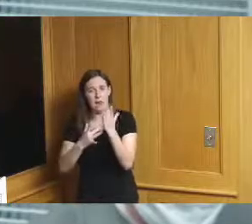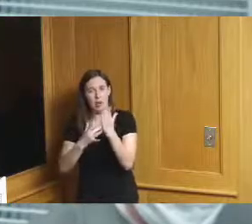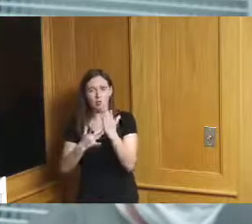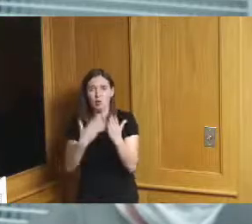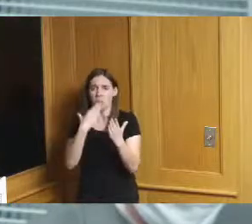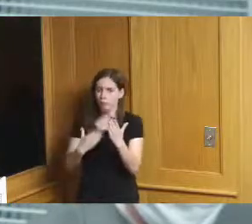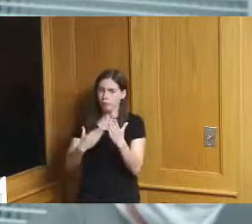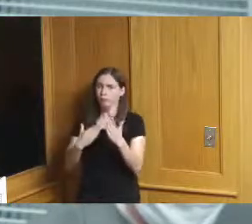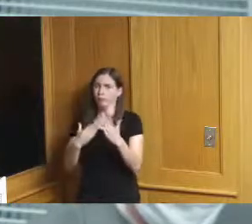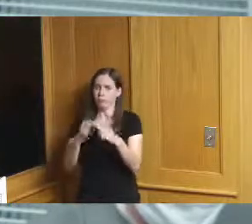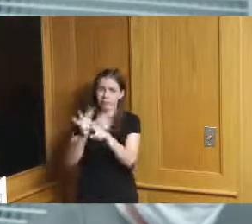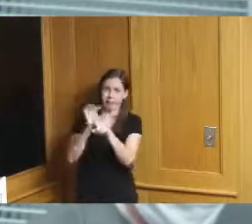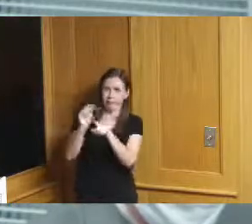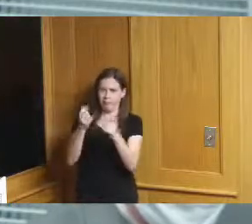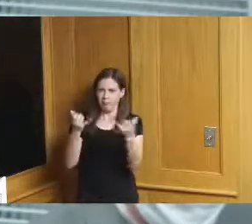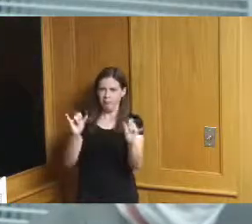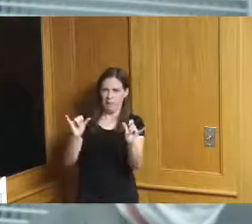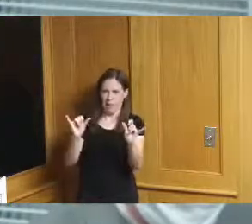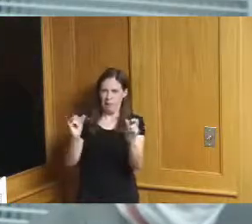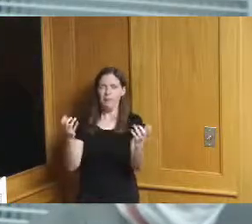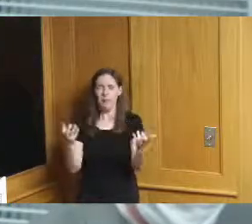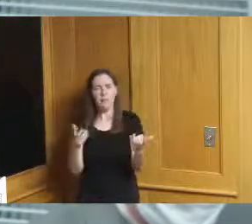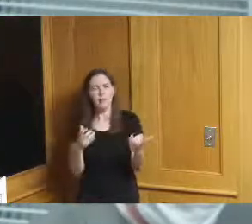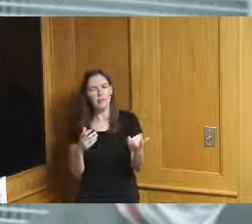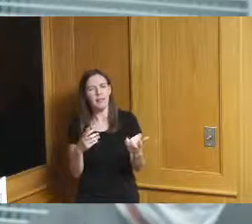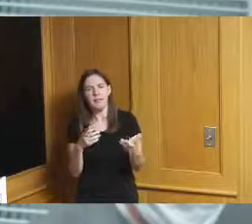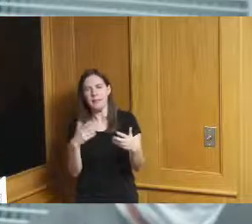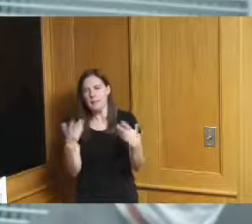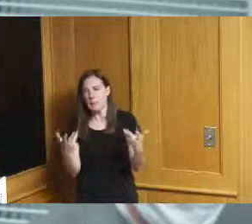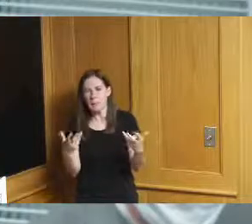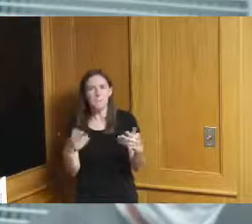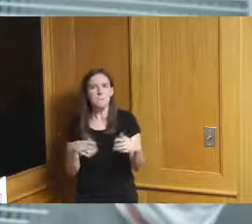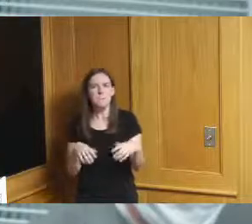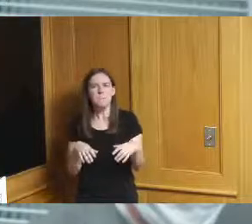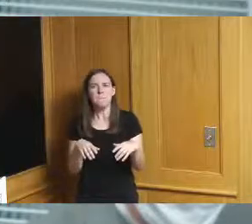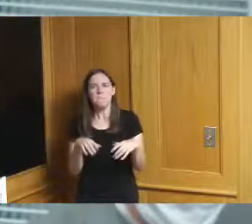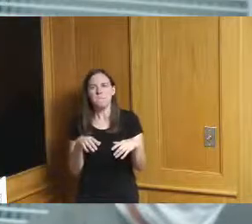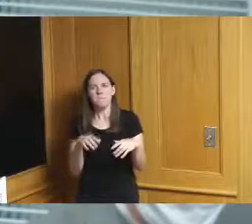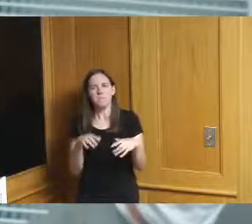the forefront so that's what's kept us um you know this is a leading edge project or and product for